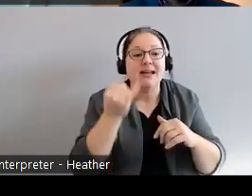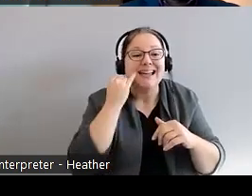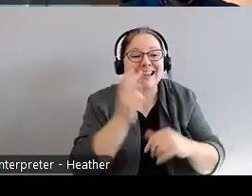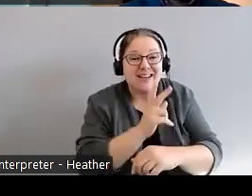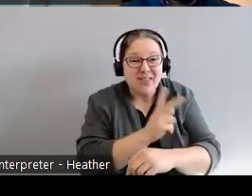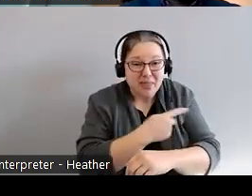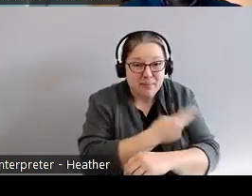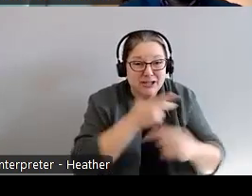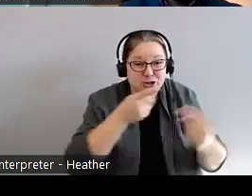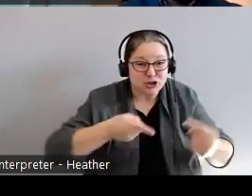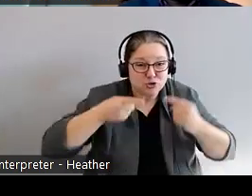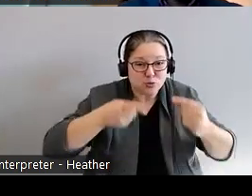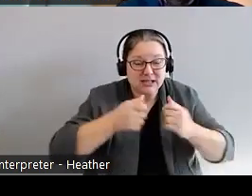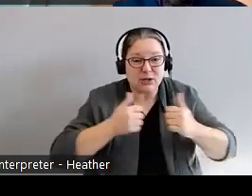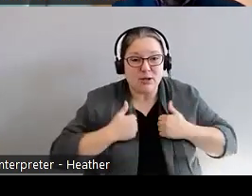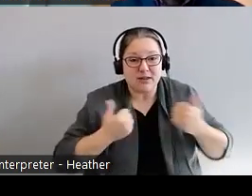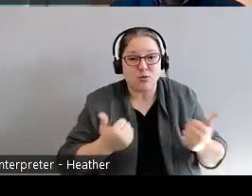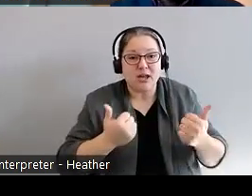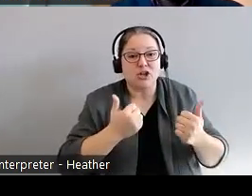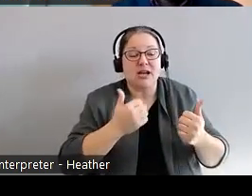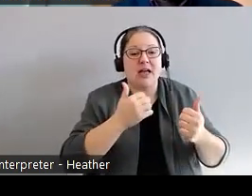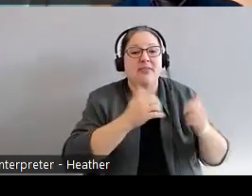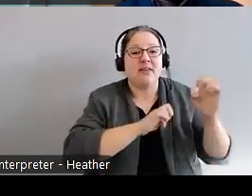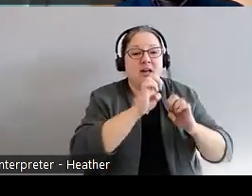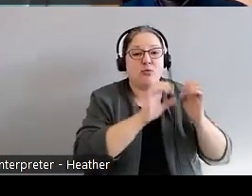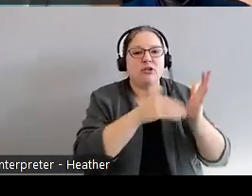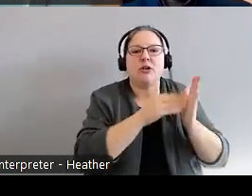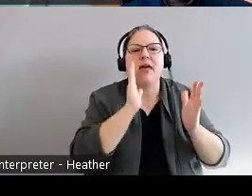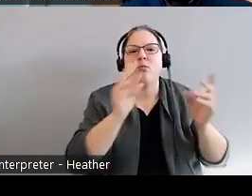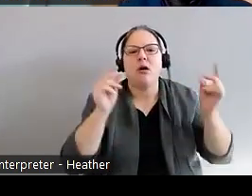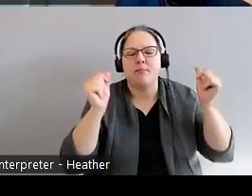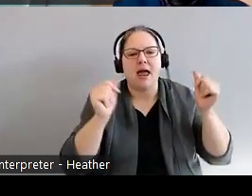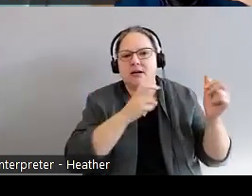aggression in the evaluation center then they will admit them directly to the PQ they will fasttrack